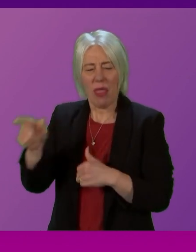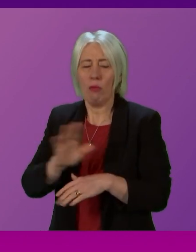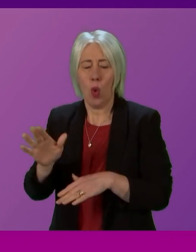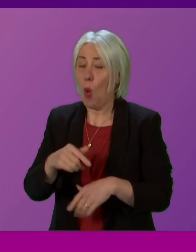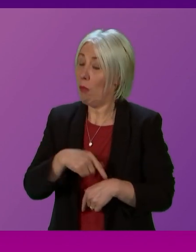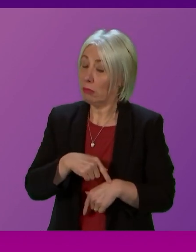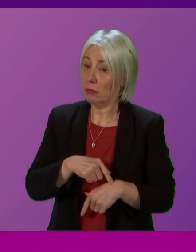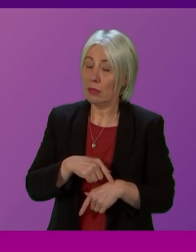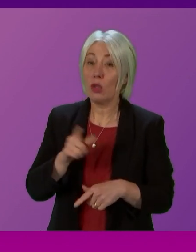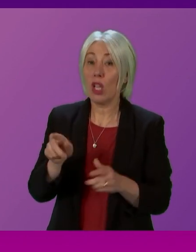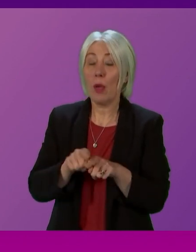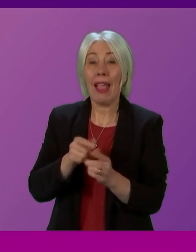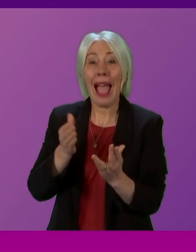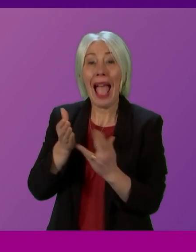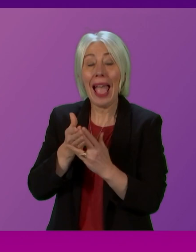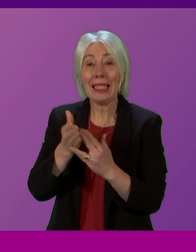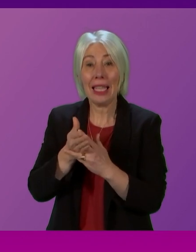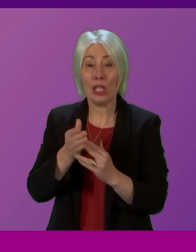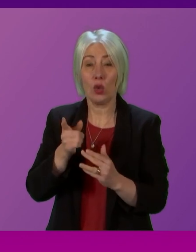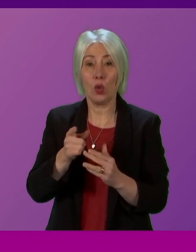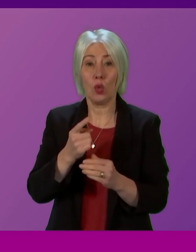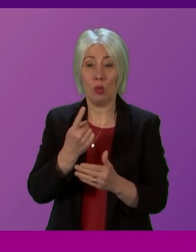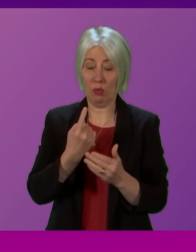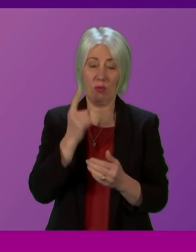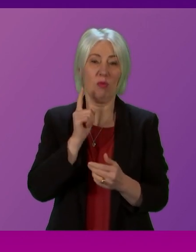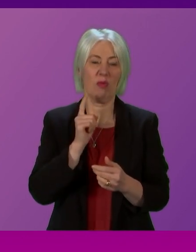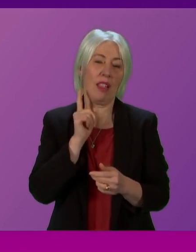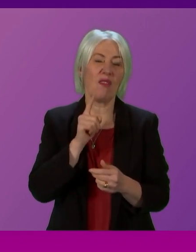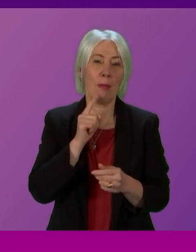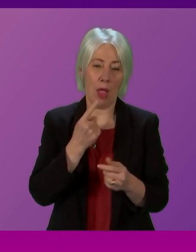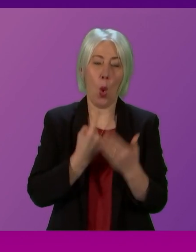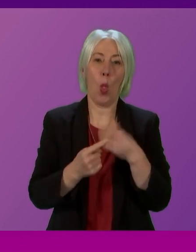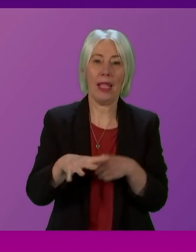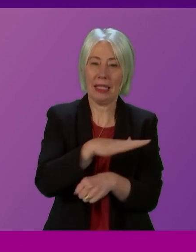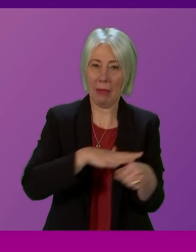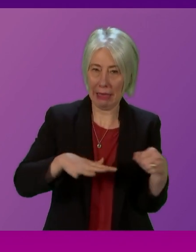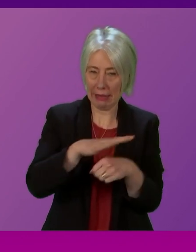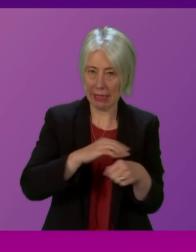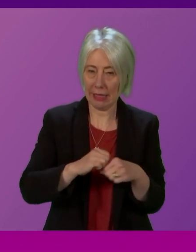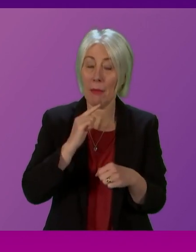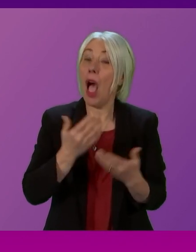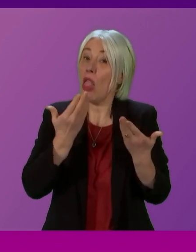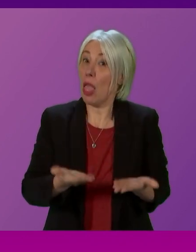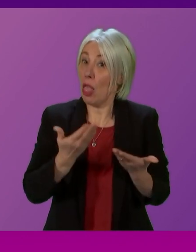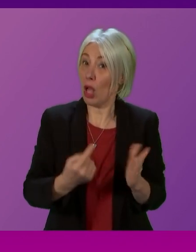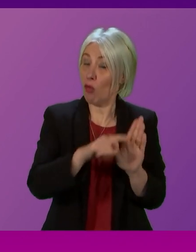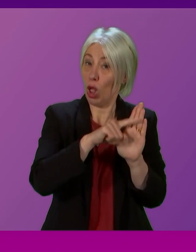On access to single-sex spaces, it is the case that, under current law—the Equality